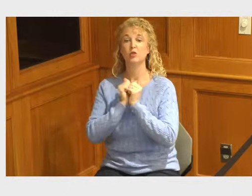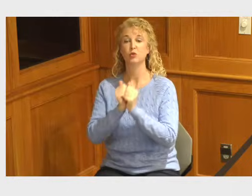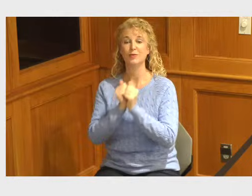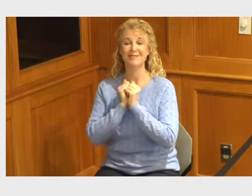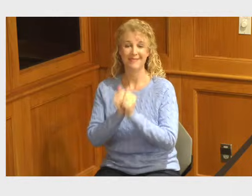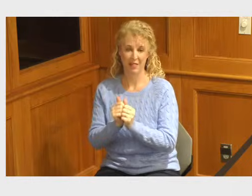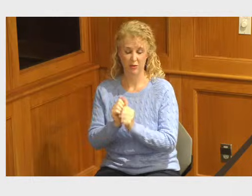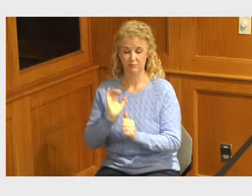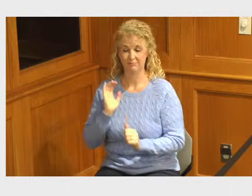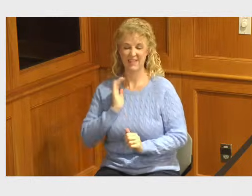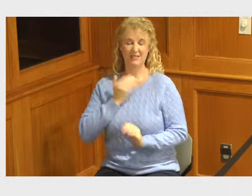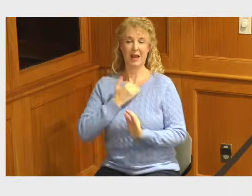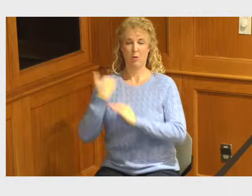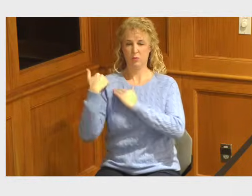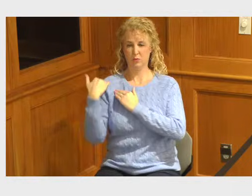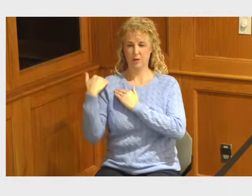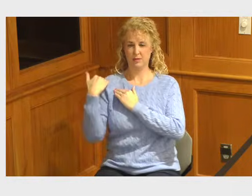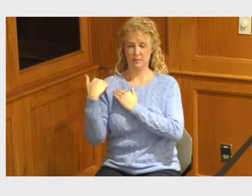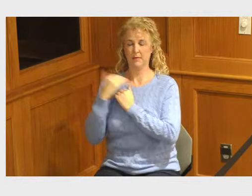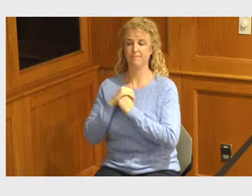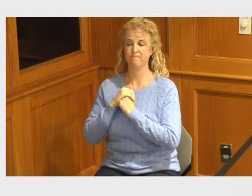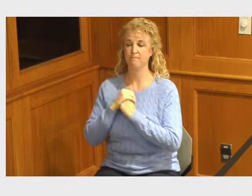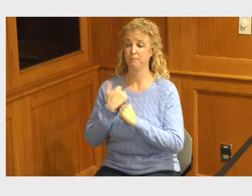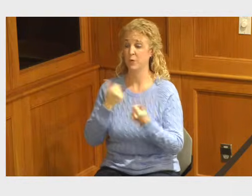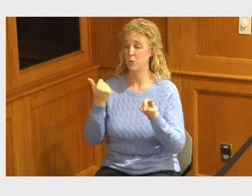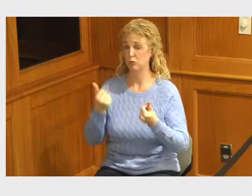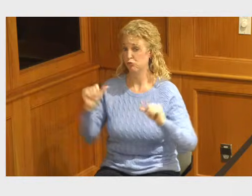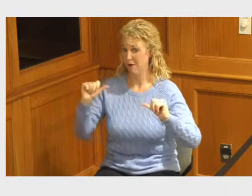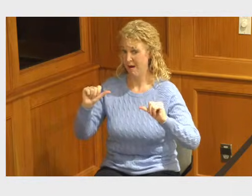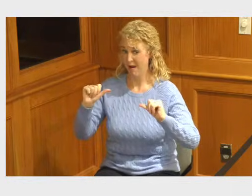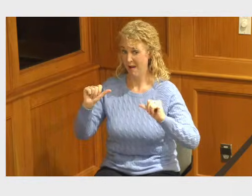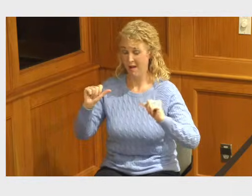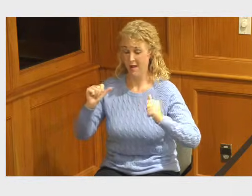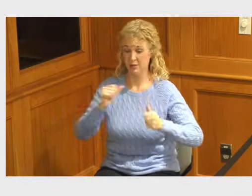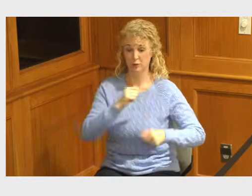sort of our role in the middle of that and we're trying to do that and be as useful as we can to